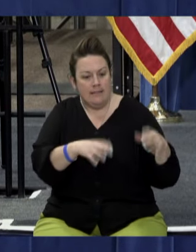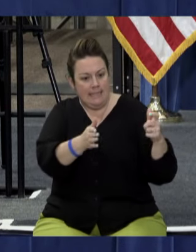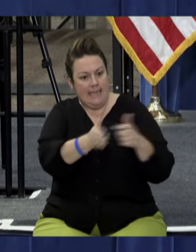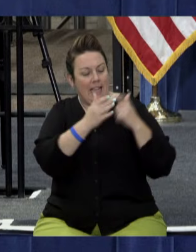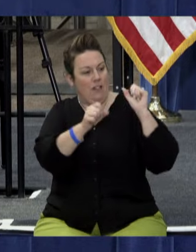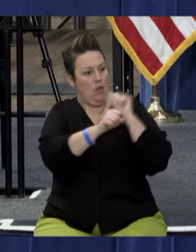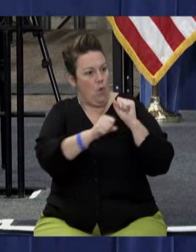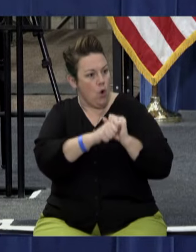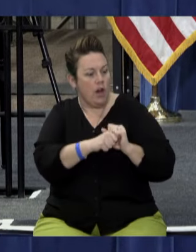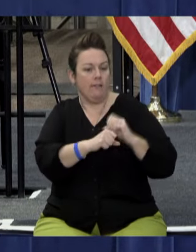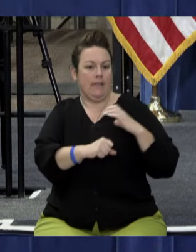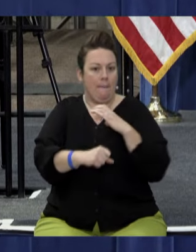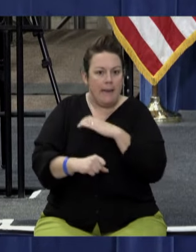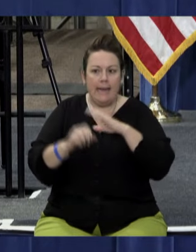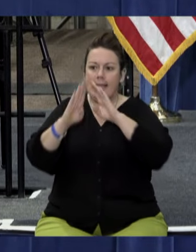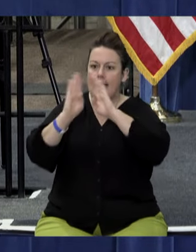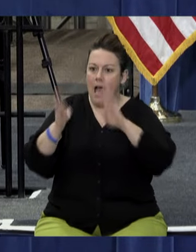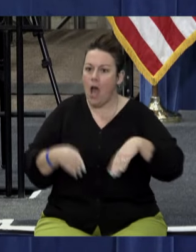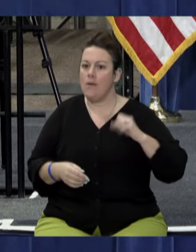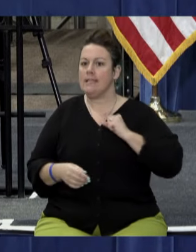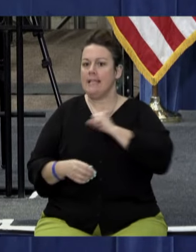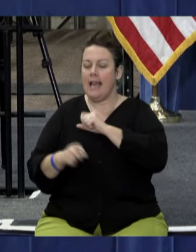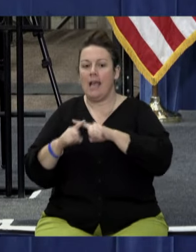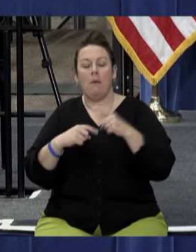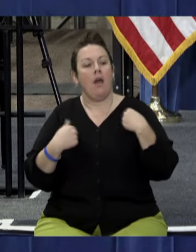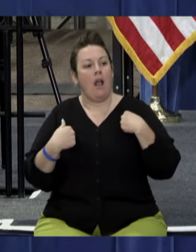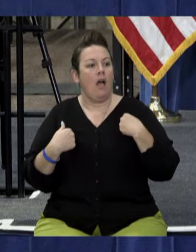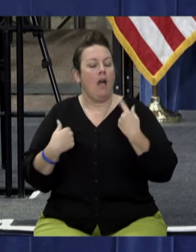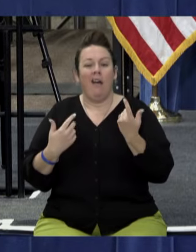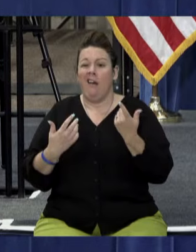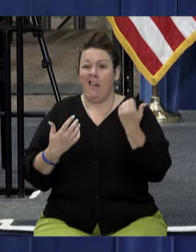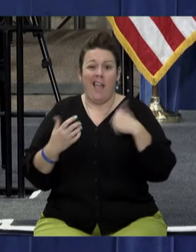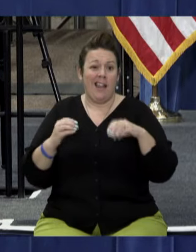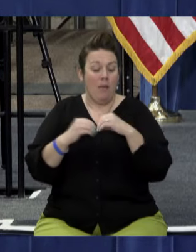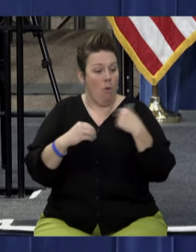in the House and the Senate. But also I don't anymore, as I was in the House for eight years,